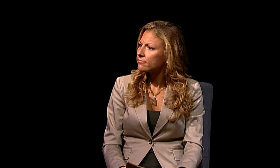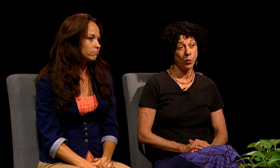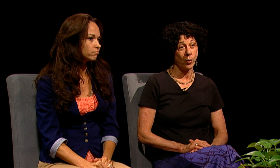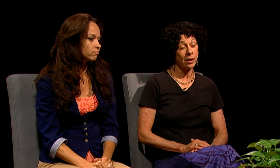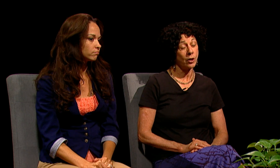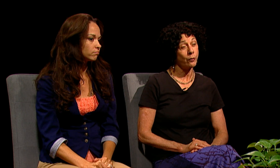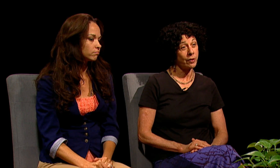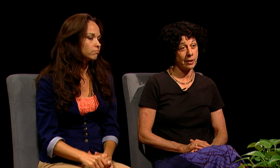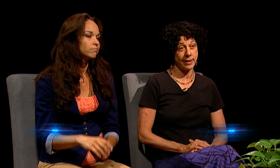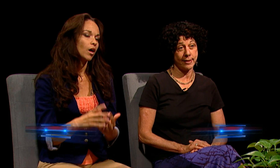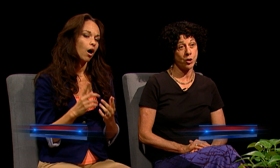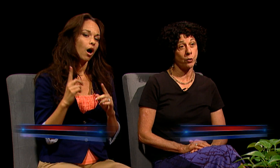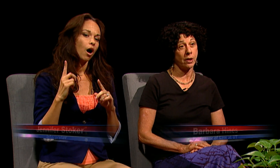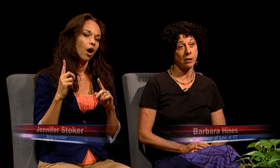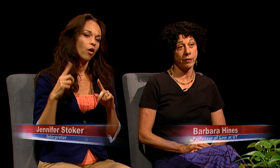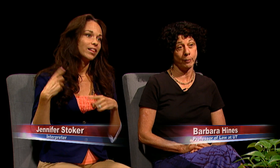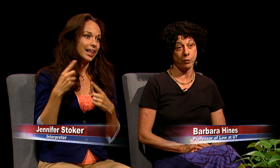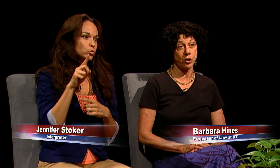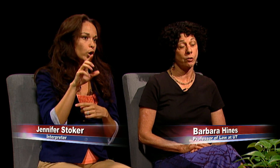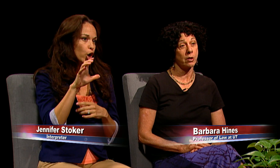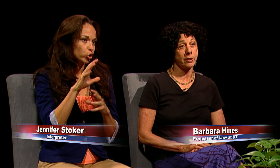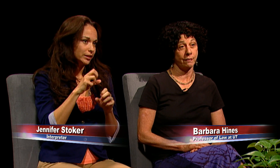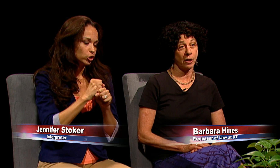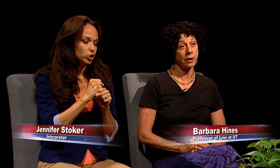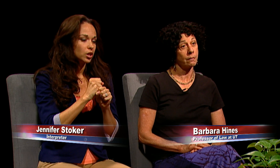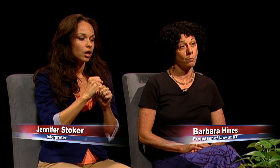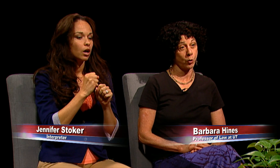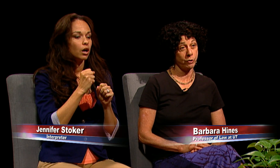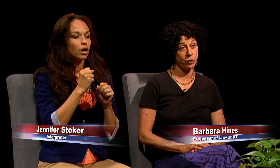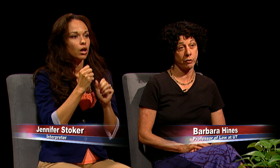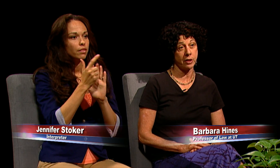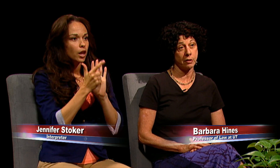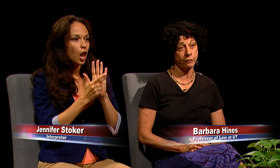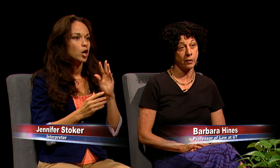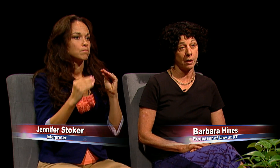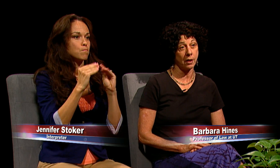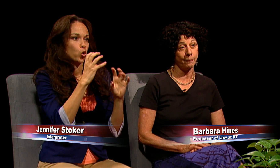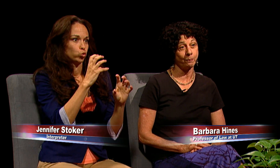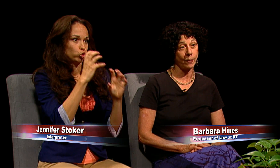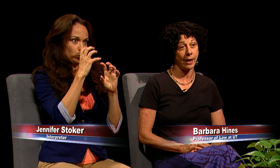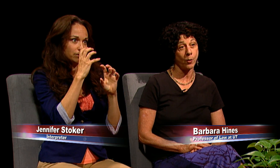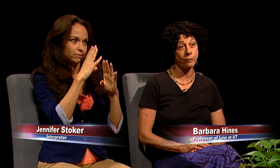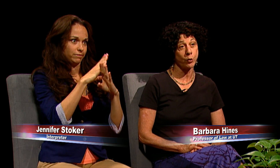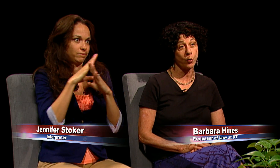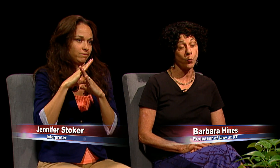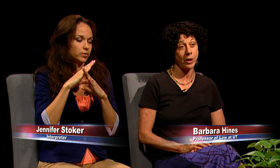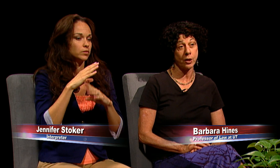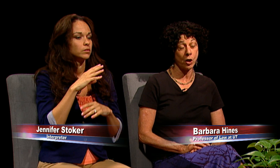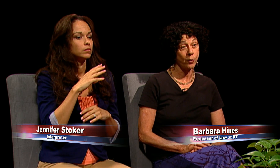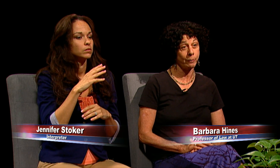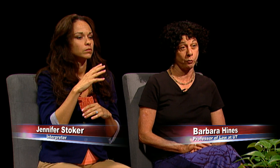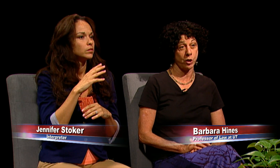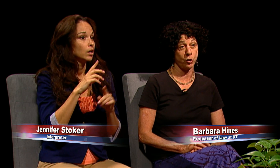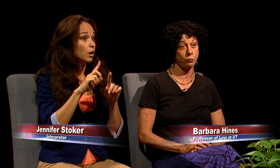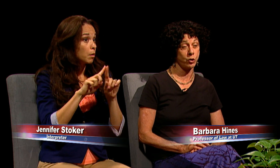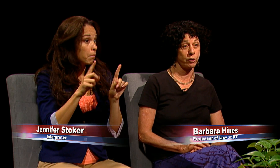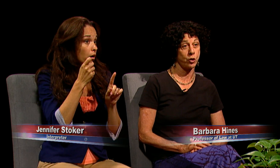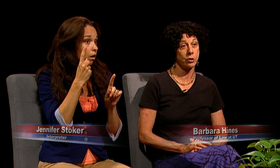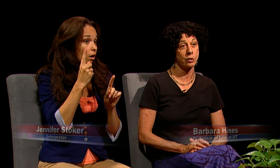WELL, OVER THE LAST CENTURY, OUR IMMIGRATION LAWS HAVE GOTTEN MORE RESTRICTIVE. HOWEVER, WE HAD NO IMMIGRATION RESTRICTIONS